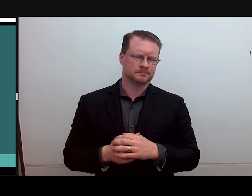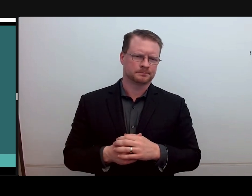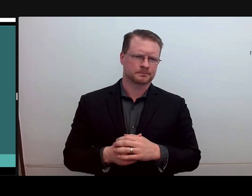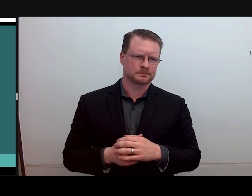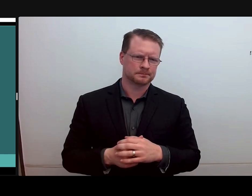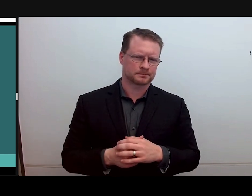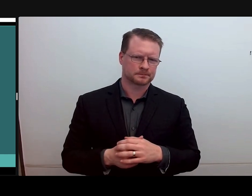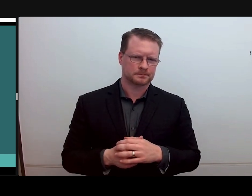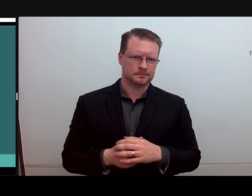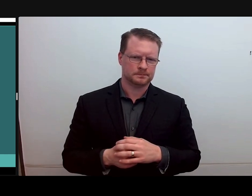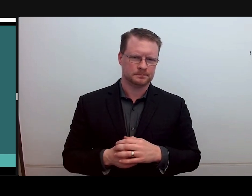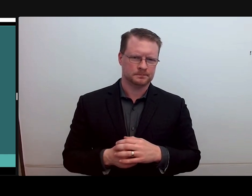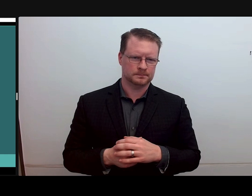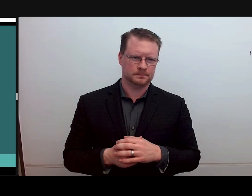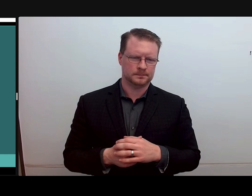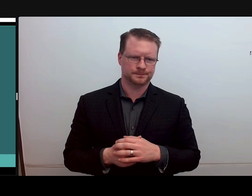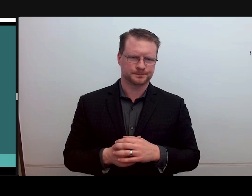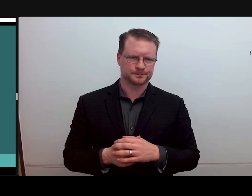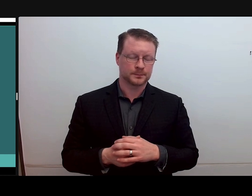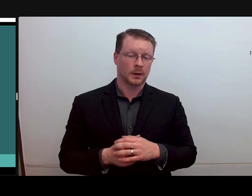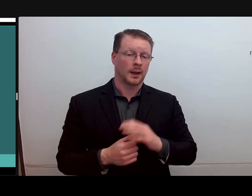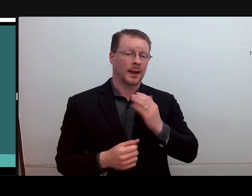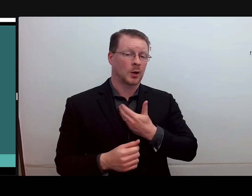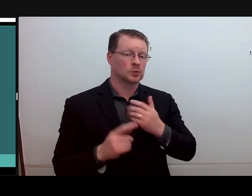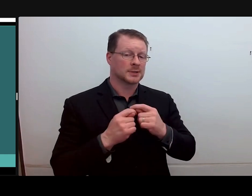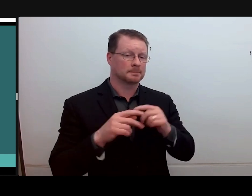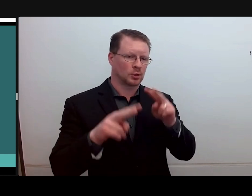and pulling in information from the history and physical exam.